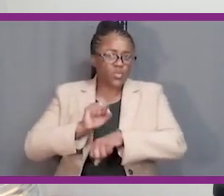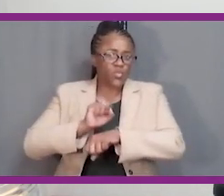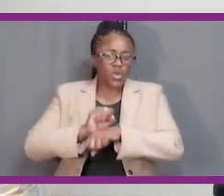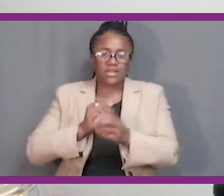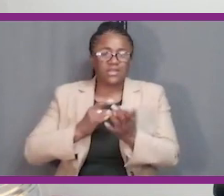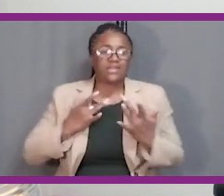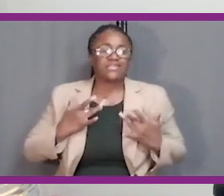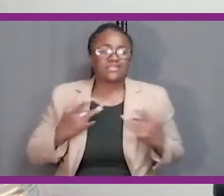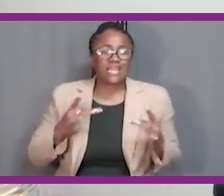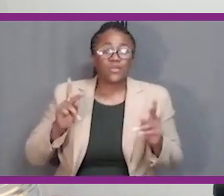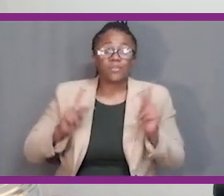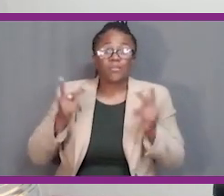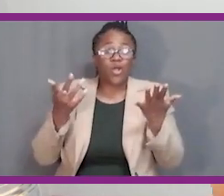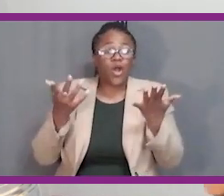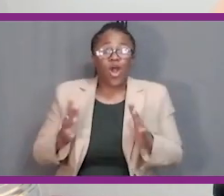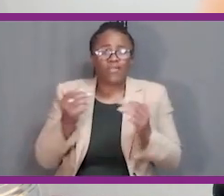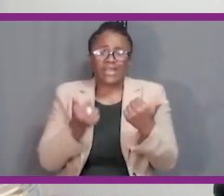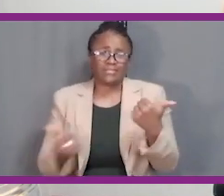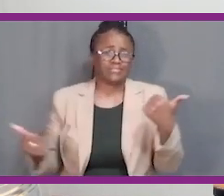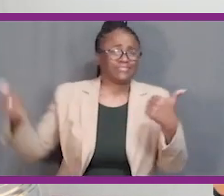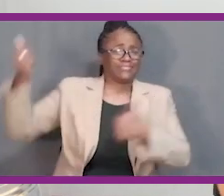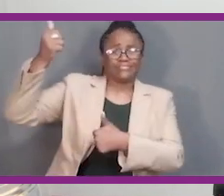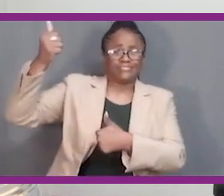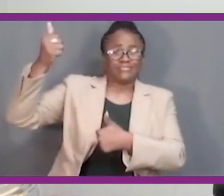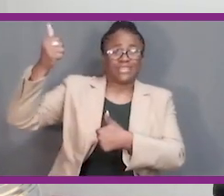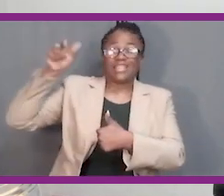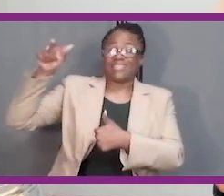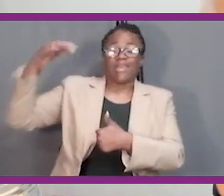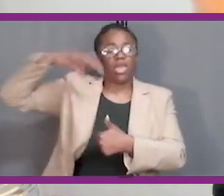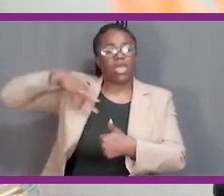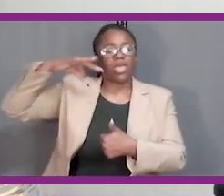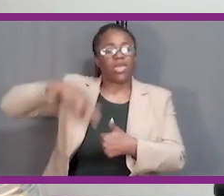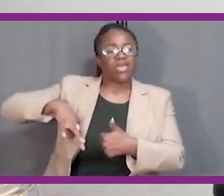and who end up getting added into that next level of privilege. We want to dismantle that